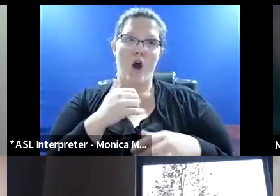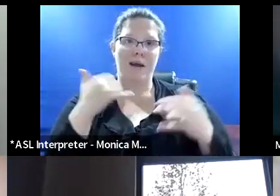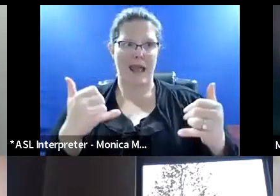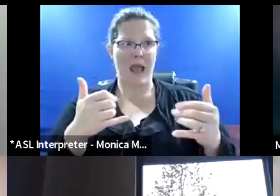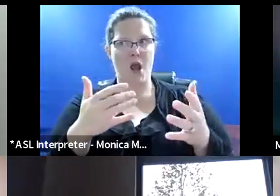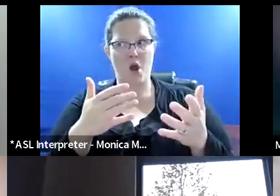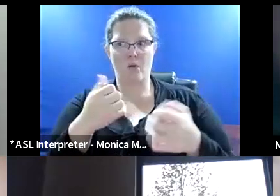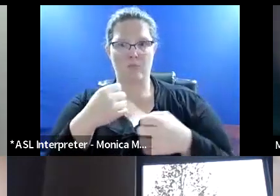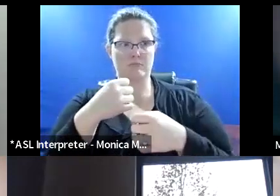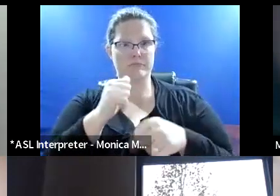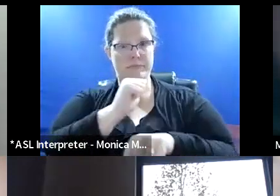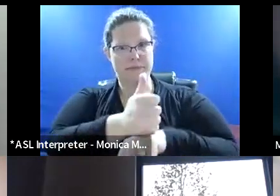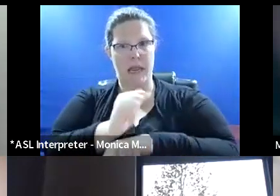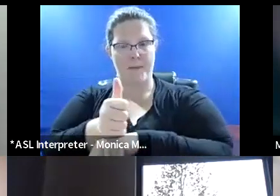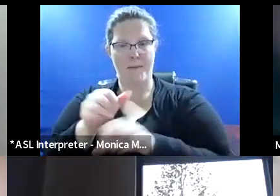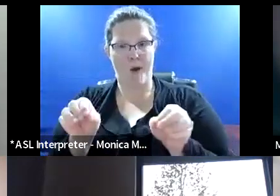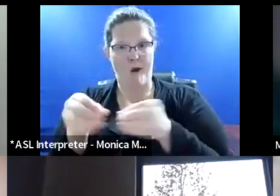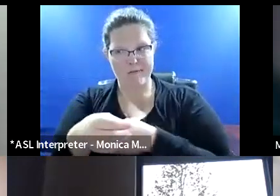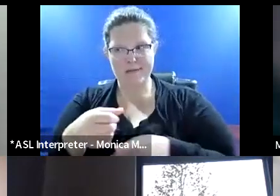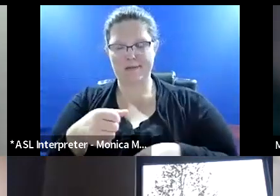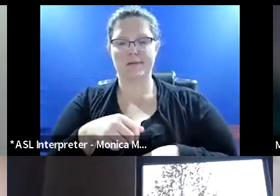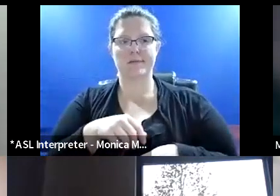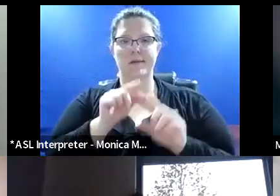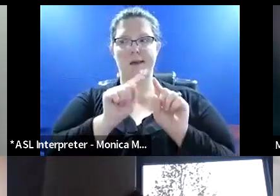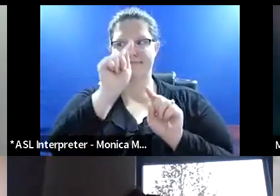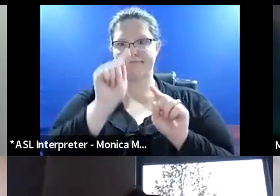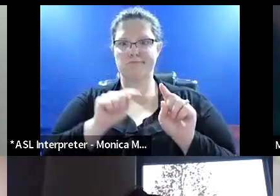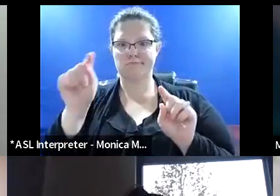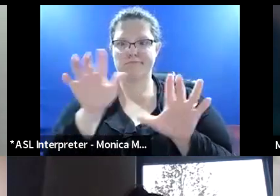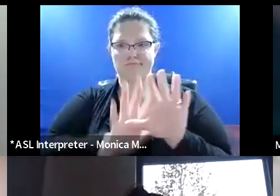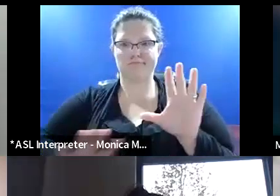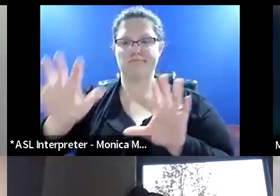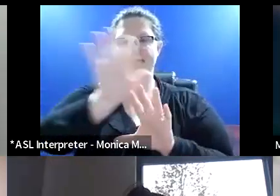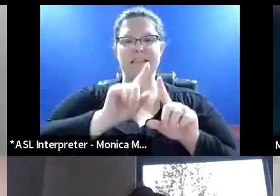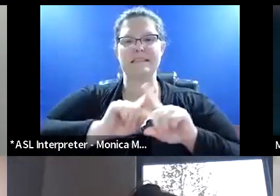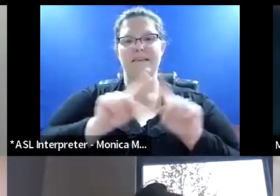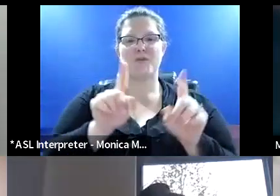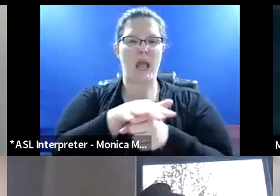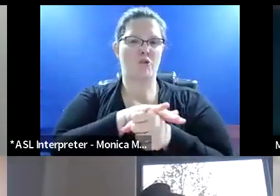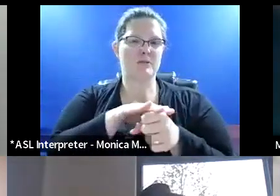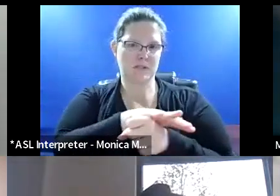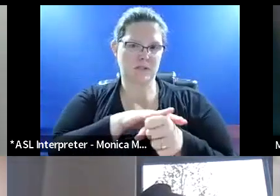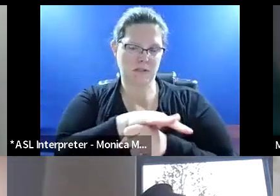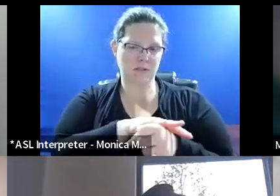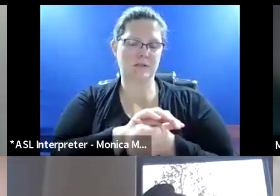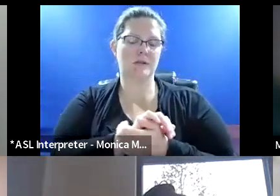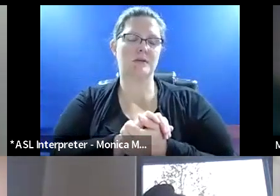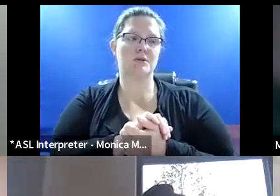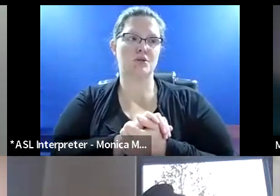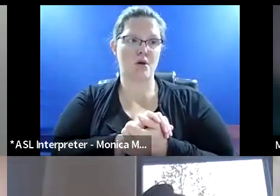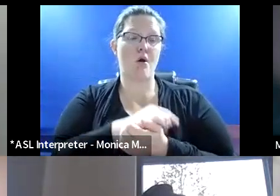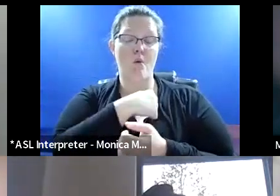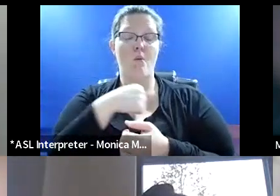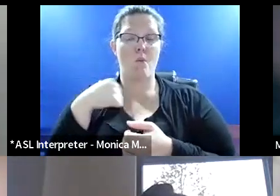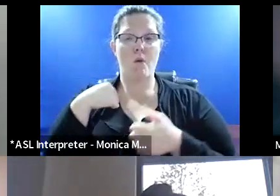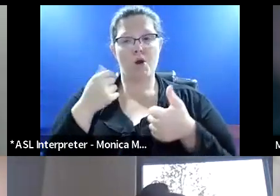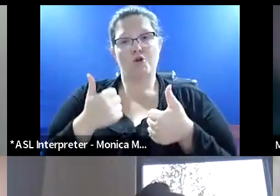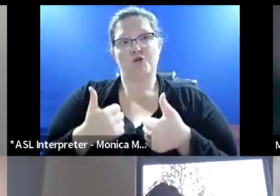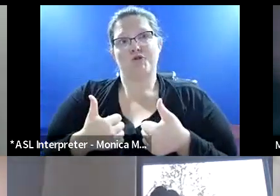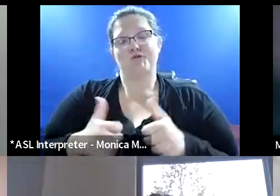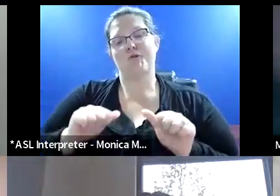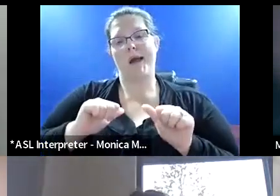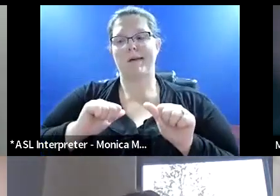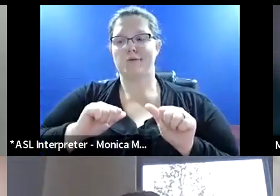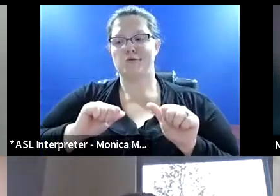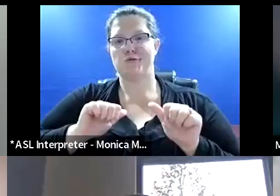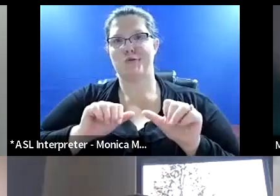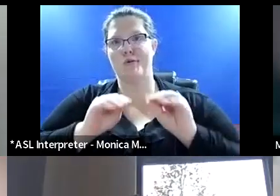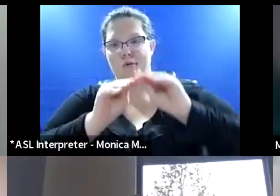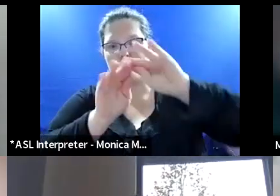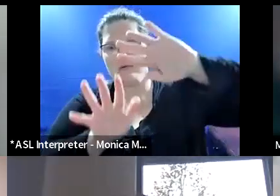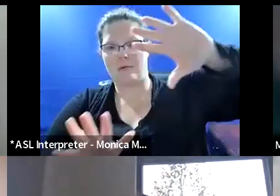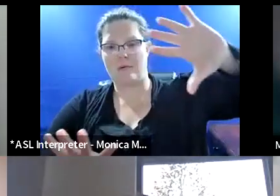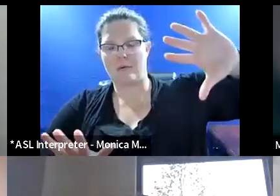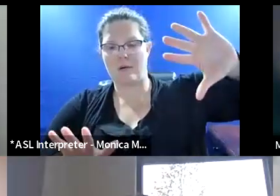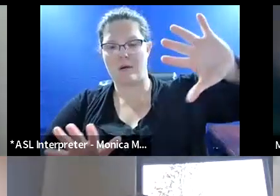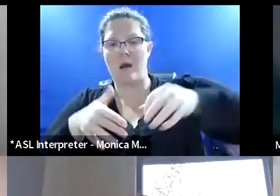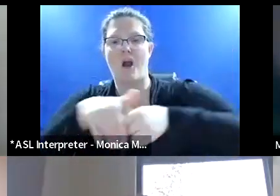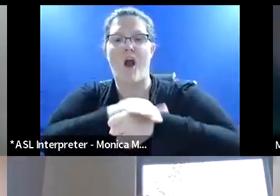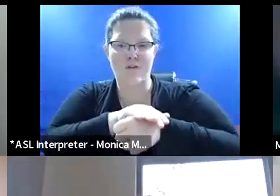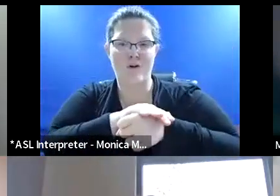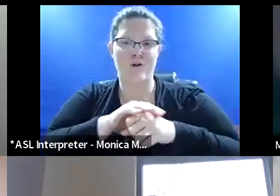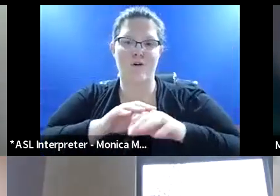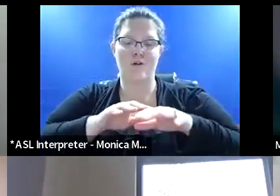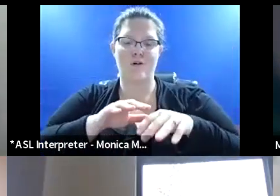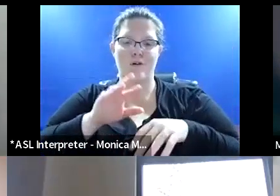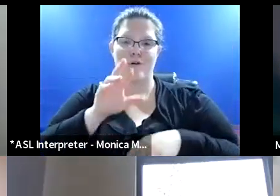BUT WE'VE BEEN GROWING THE LAST YEAR. WHEN I FIRST STARTED, I THINK THERE WERE ABOUT FIVE STAFF AND NOW WE HAVE AROUND 32.